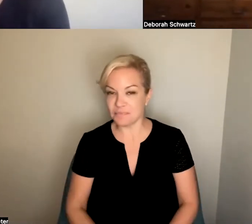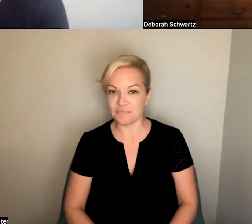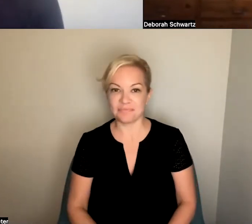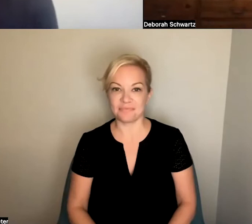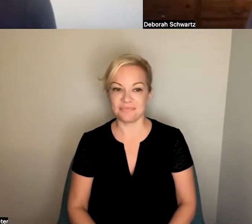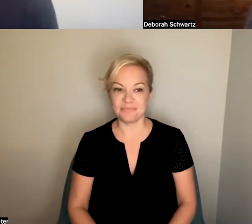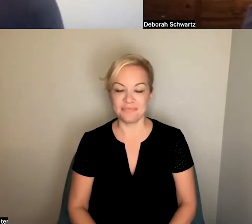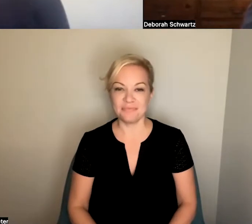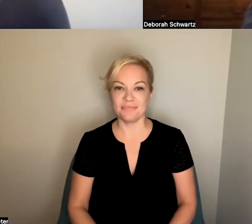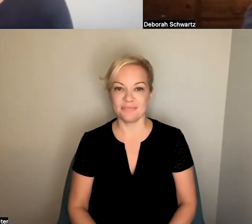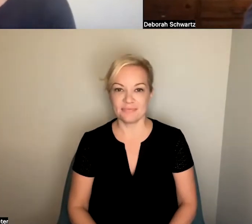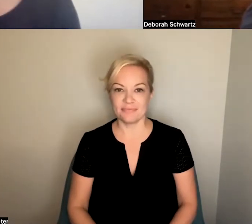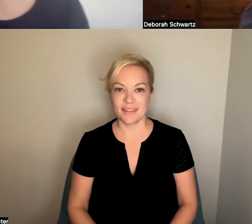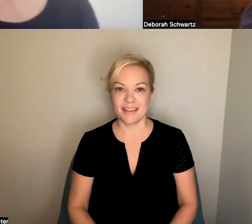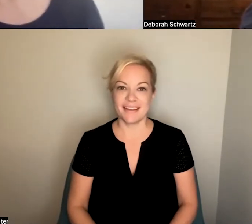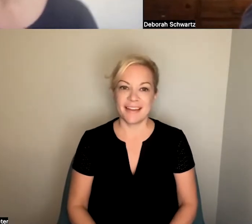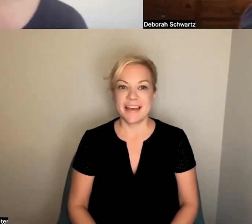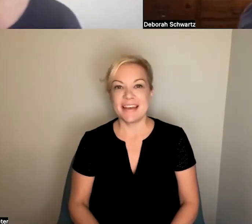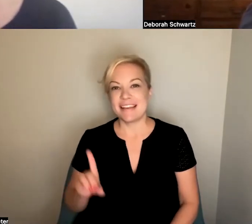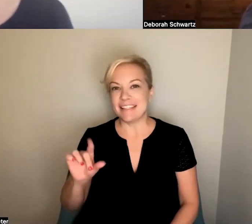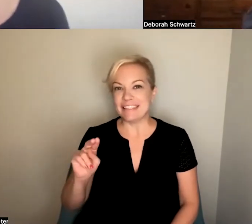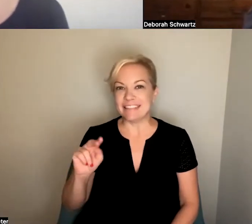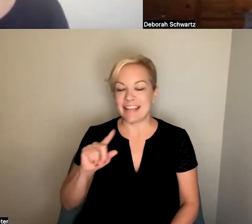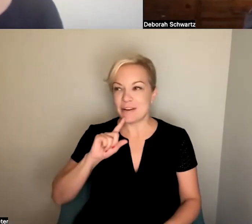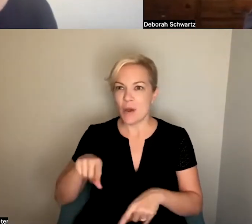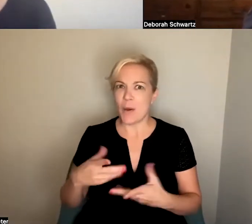Yeah, I honestly think you're probably more knowledgeable about this than I am,